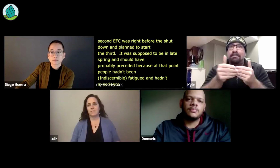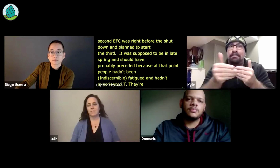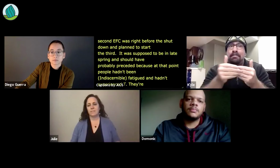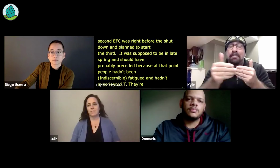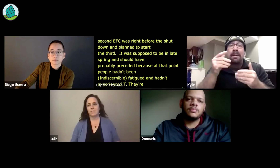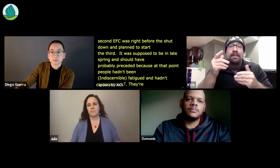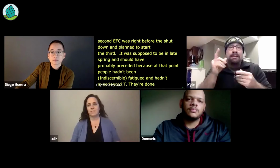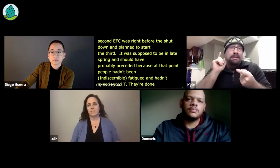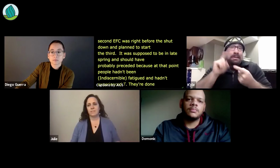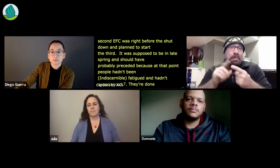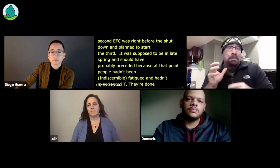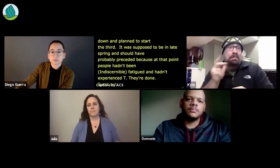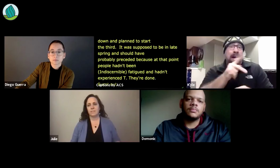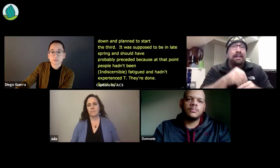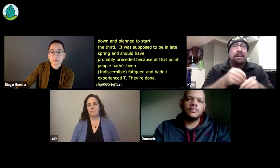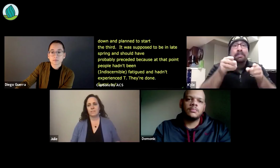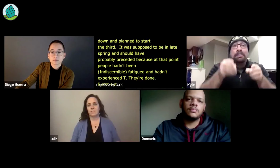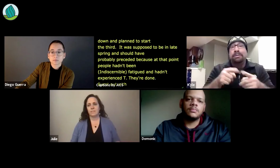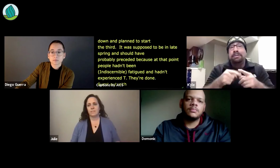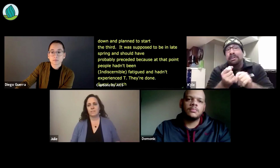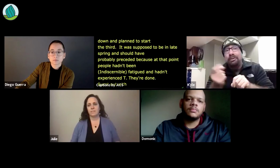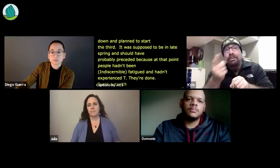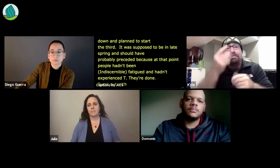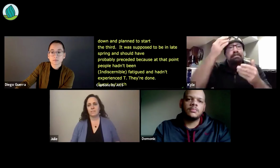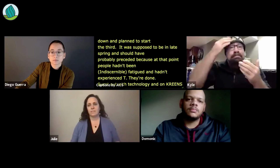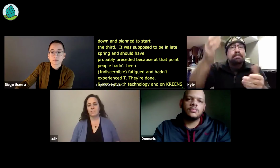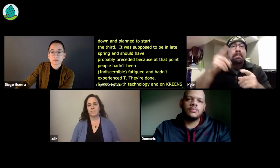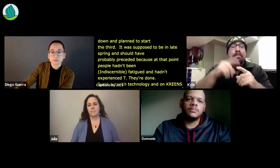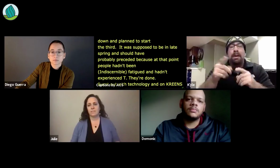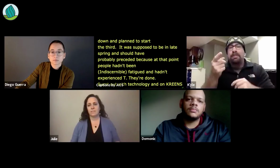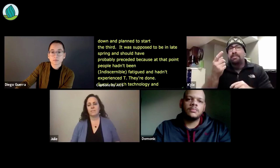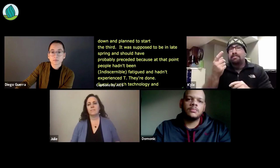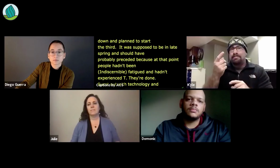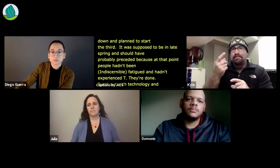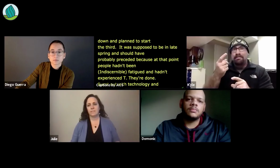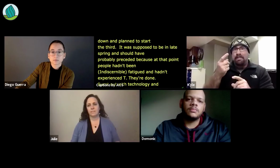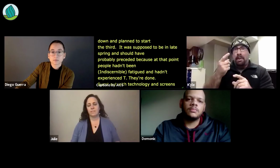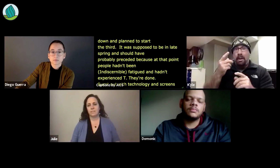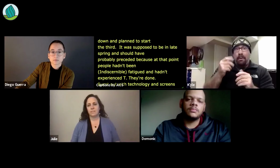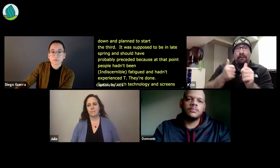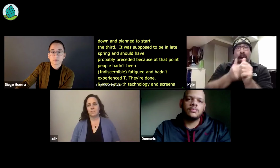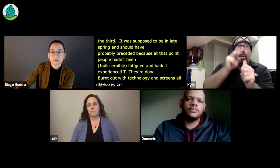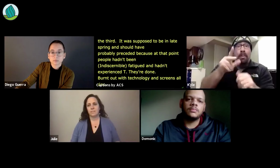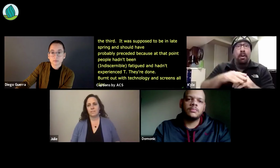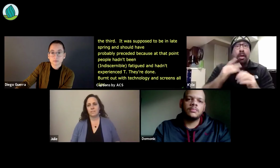Now until we're able to go back in person next year, possibly, possibly not, I think following up on the community needs.